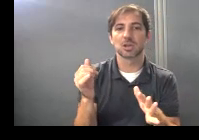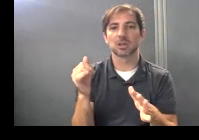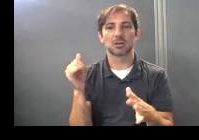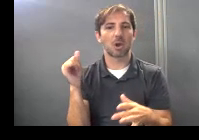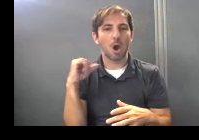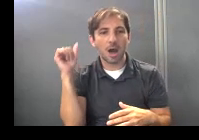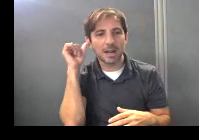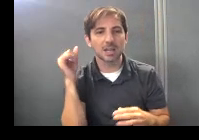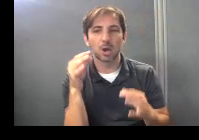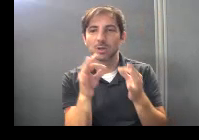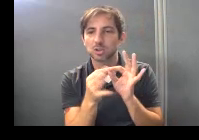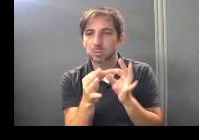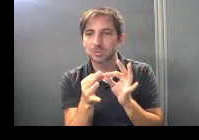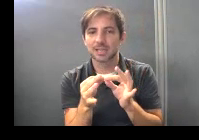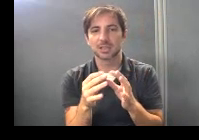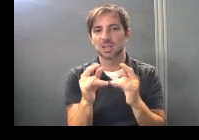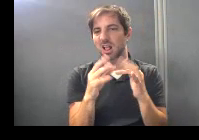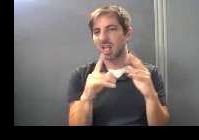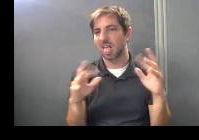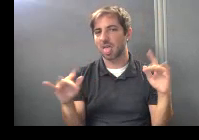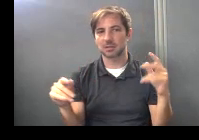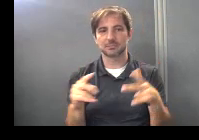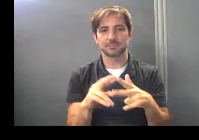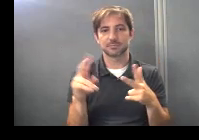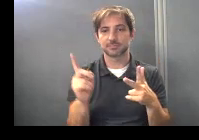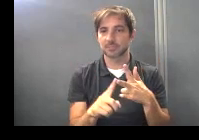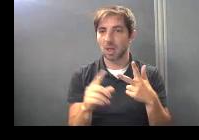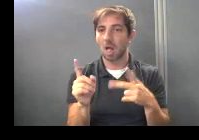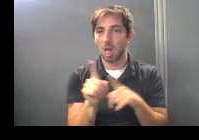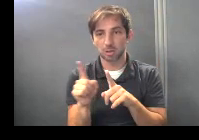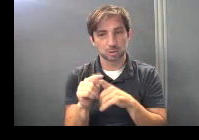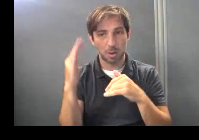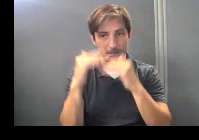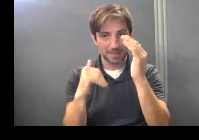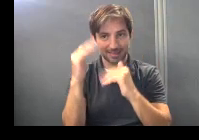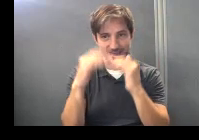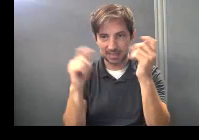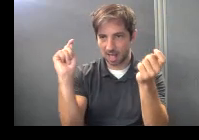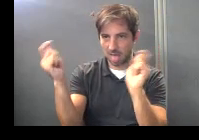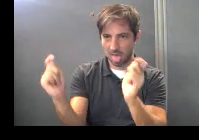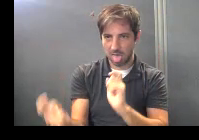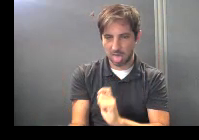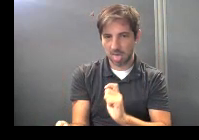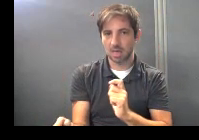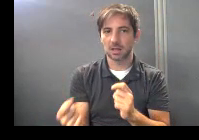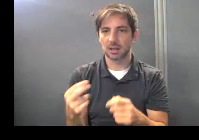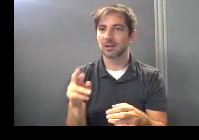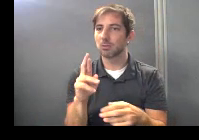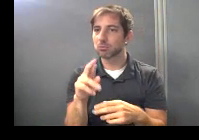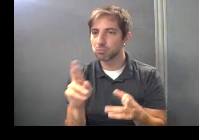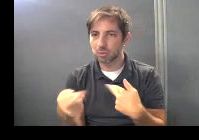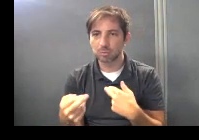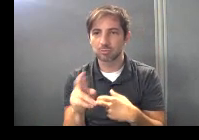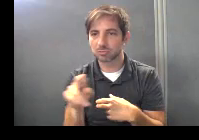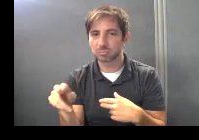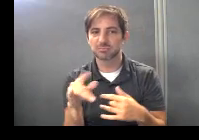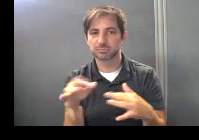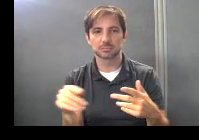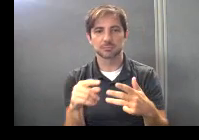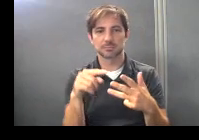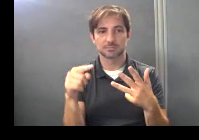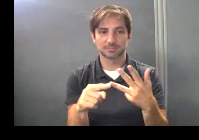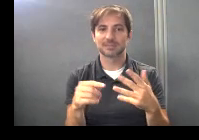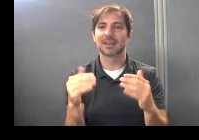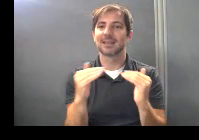IT HAS ARCHITECTURAL ACCESS SUCH AS ROOMS ETC., EQUAL ACCESS TO EMPLOYMENT, GOODS AND